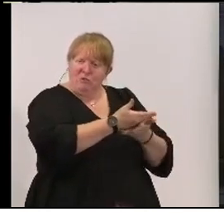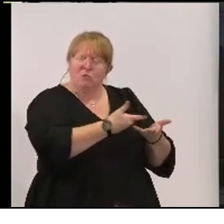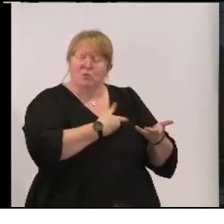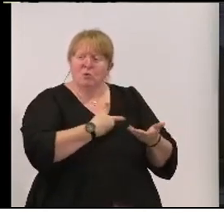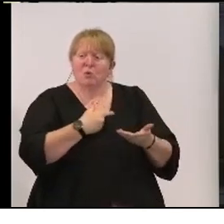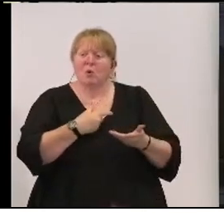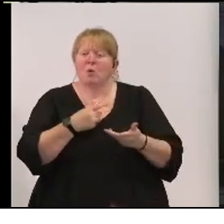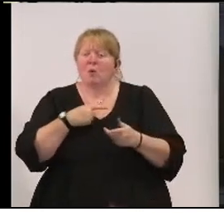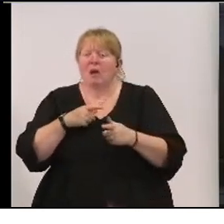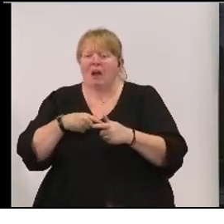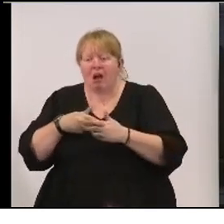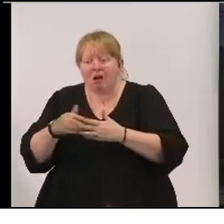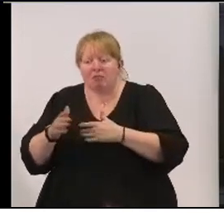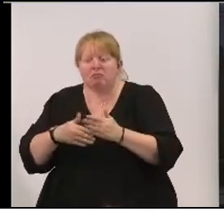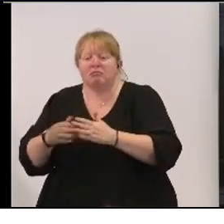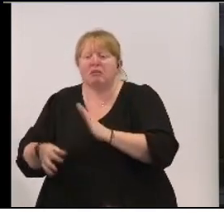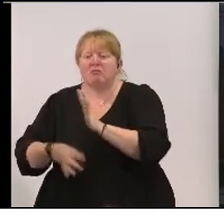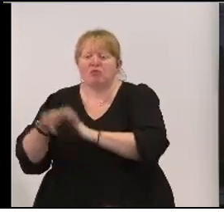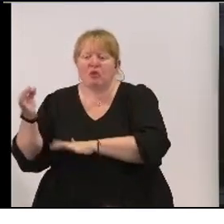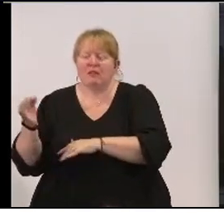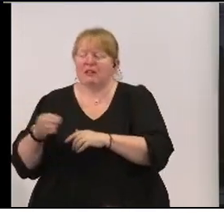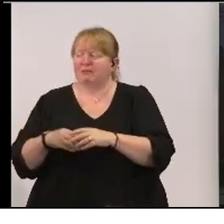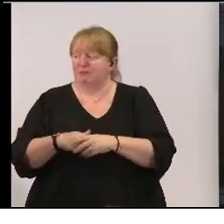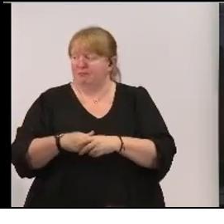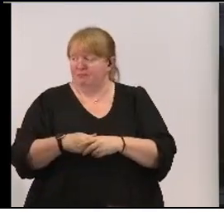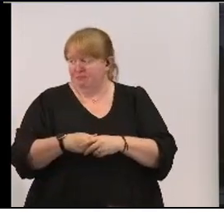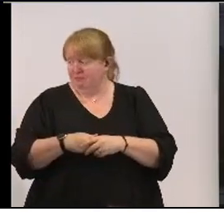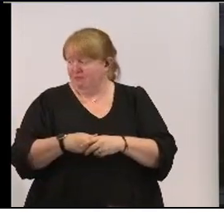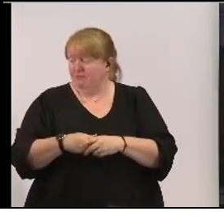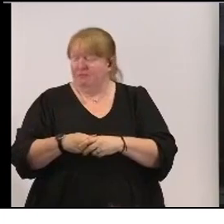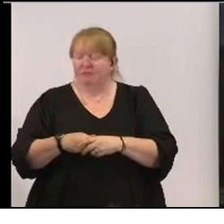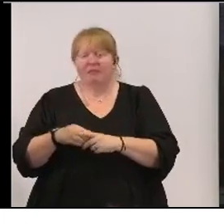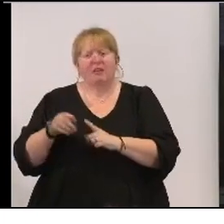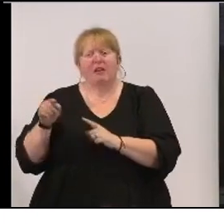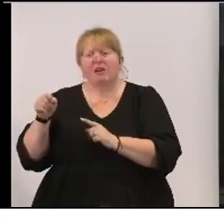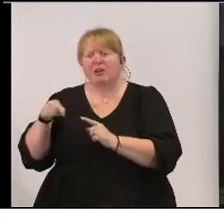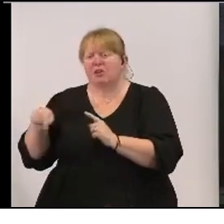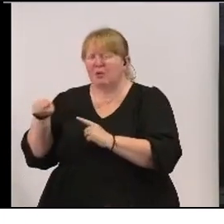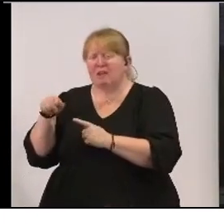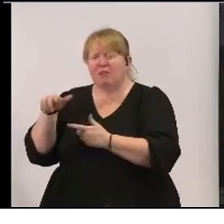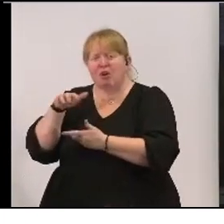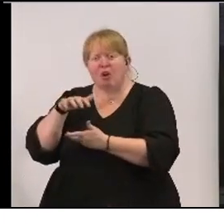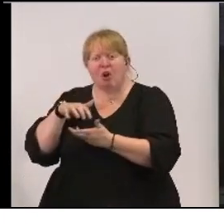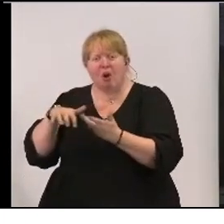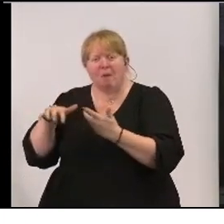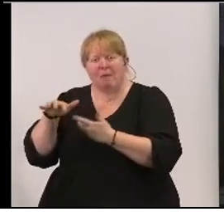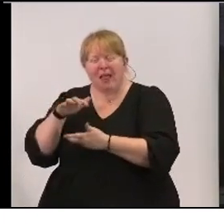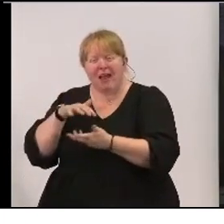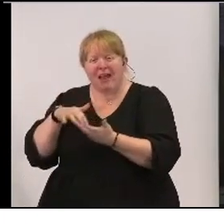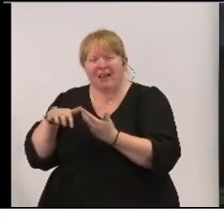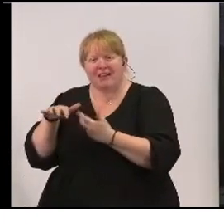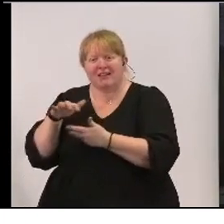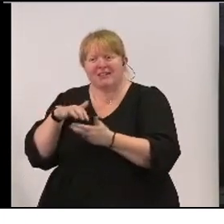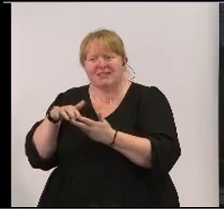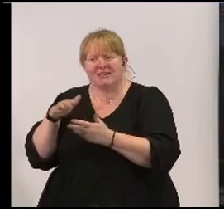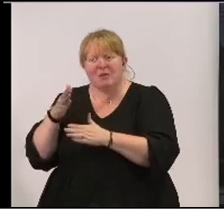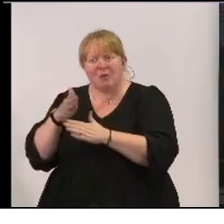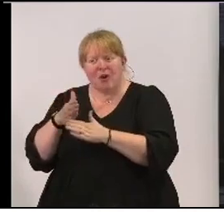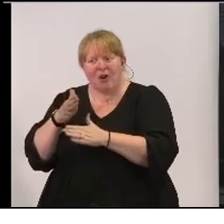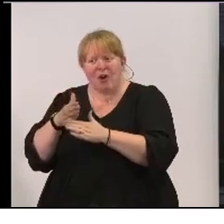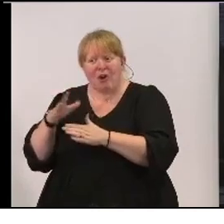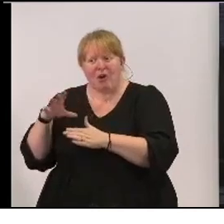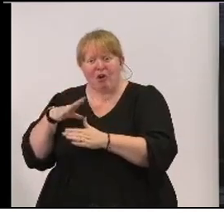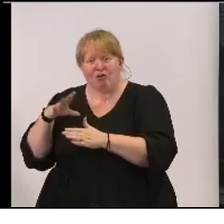As you all have a very complex kind of work already doing it,